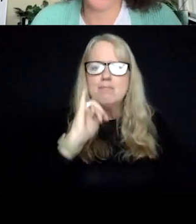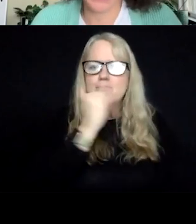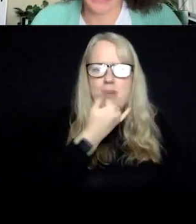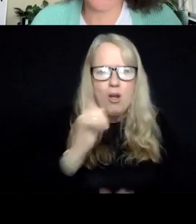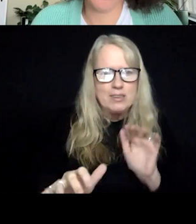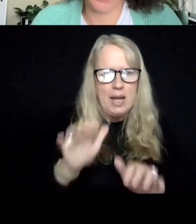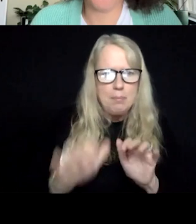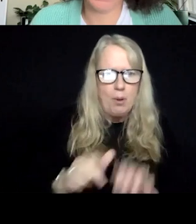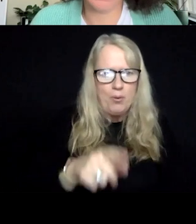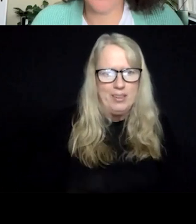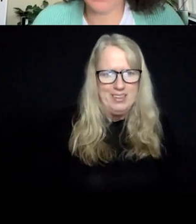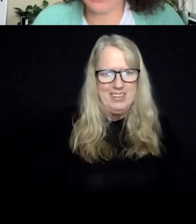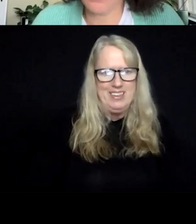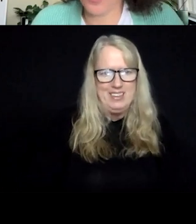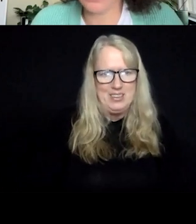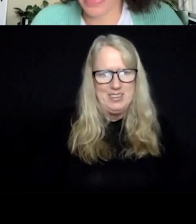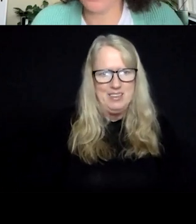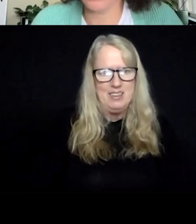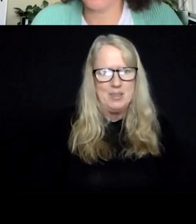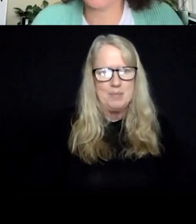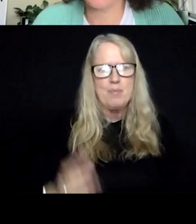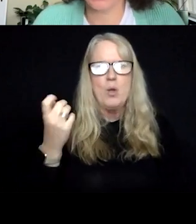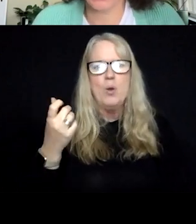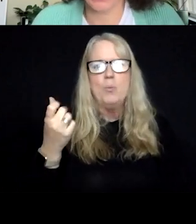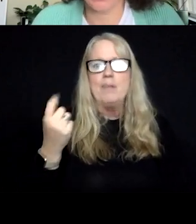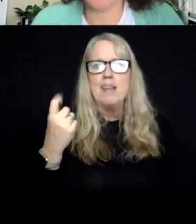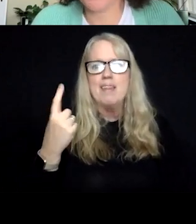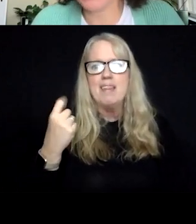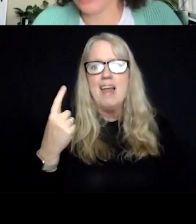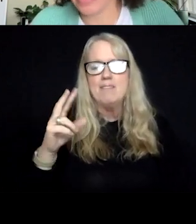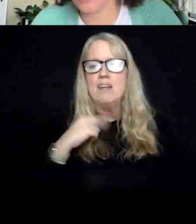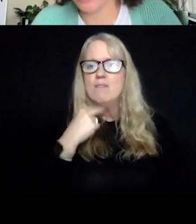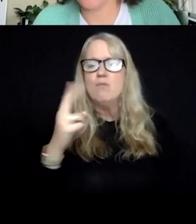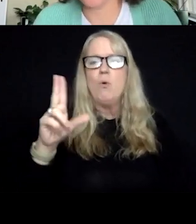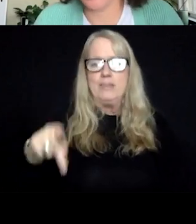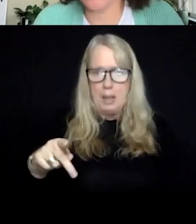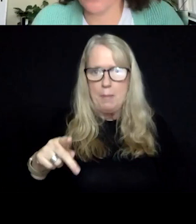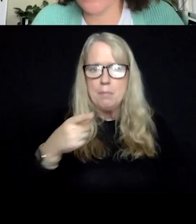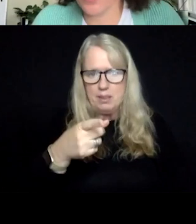WE HAVE 11 VOICE BACK UP NETWORKS SO WE CONSIDER THAT A SUB